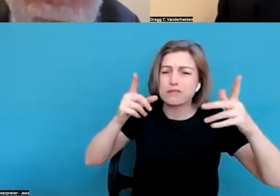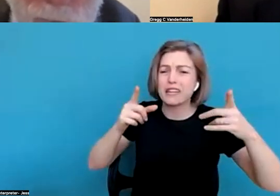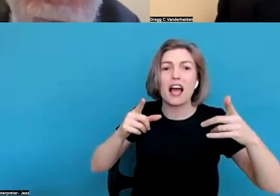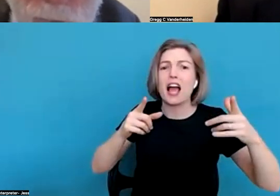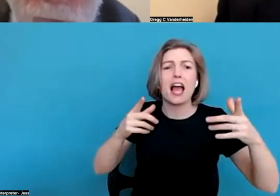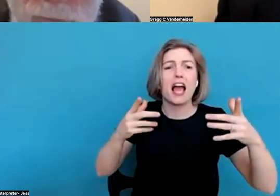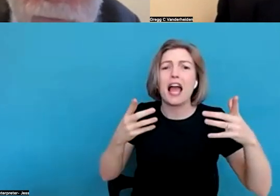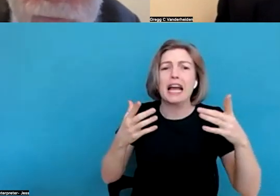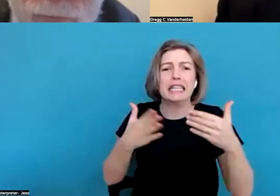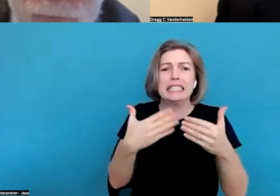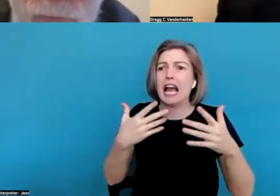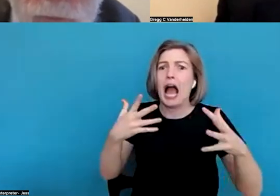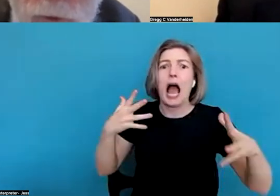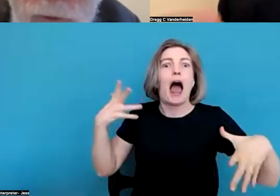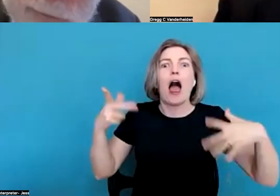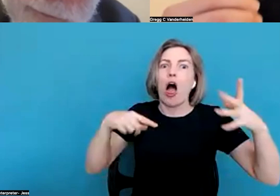it's gonna be very hard to get off of that.